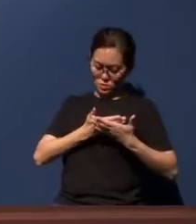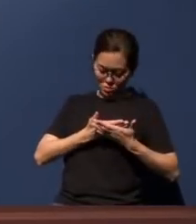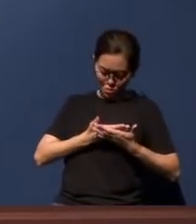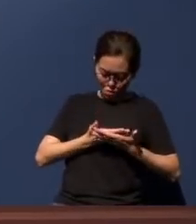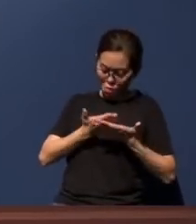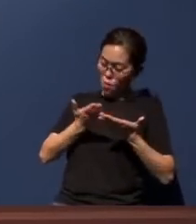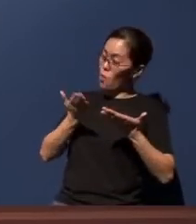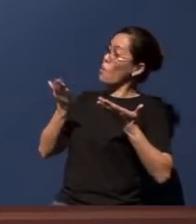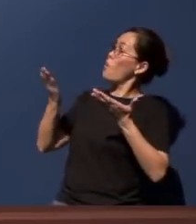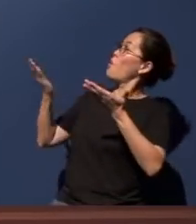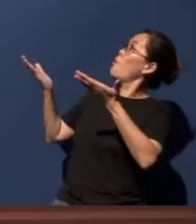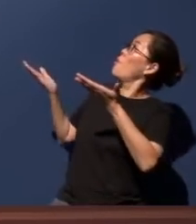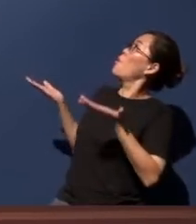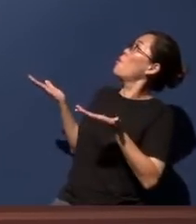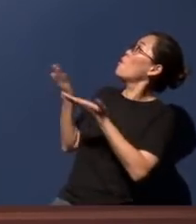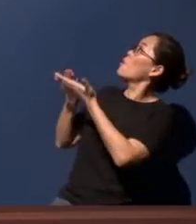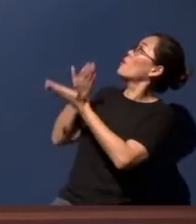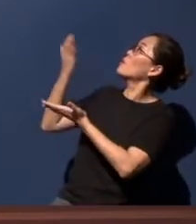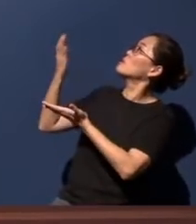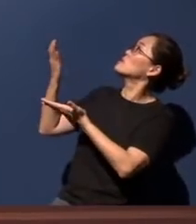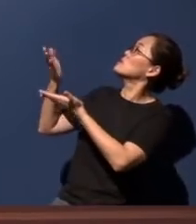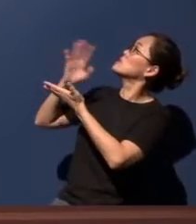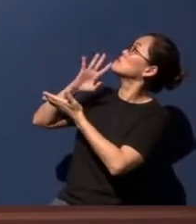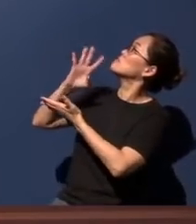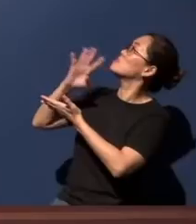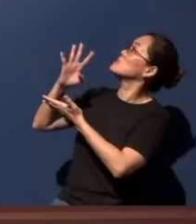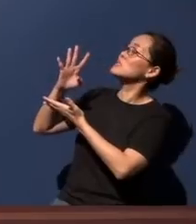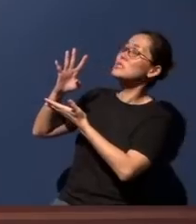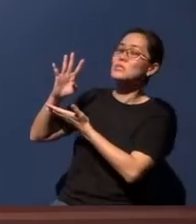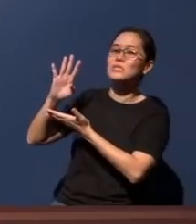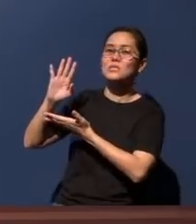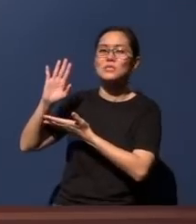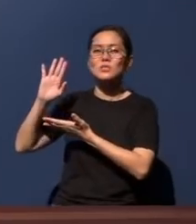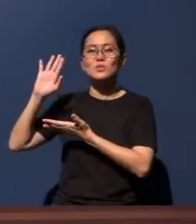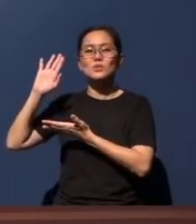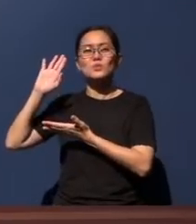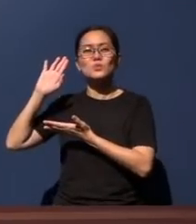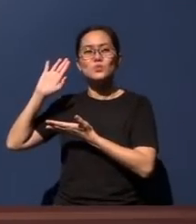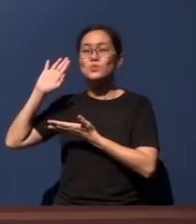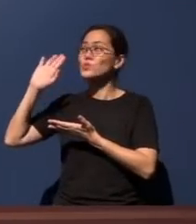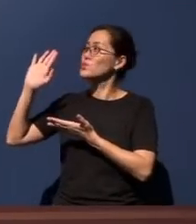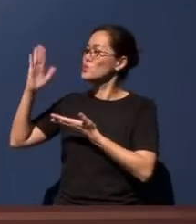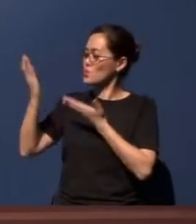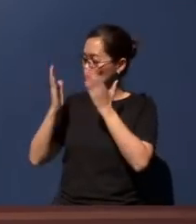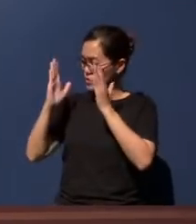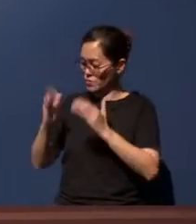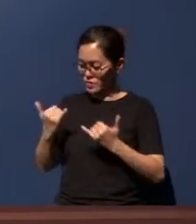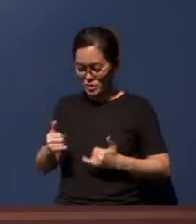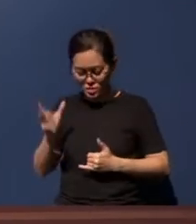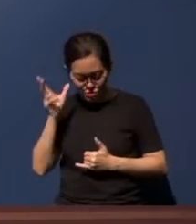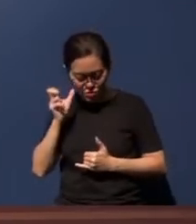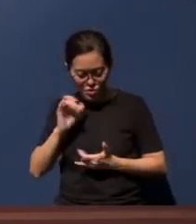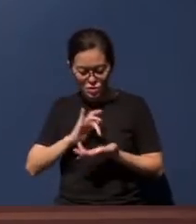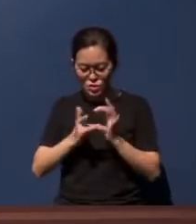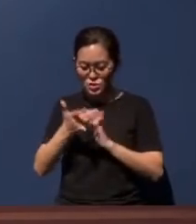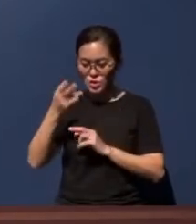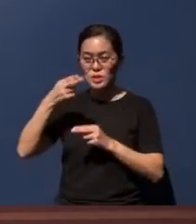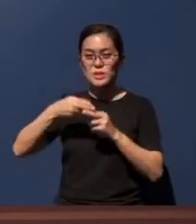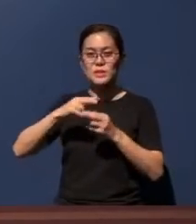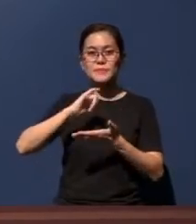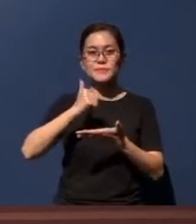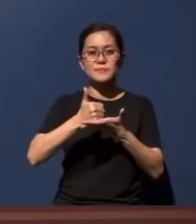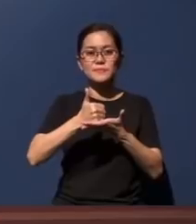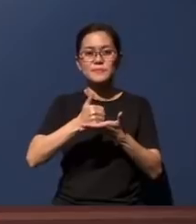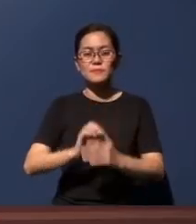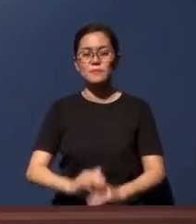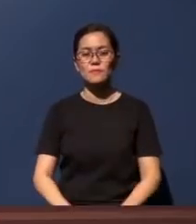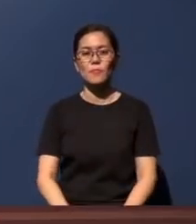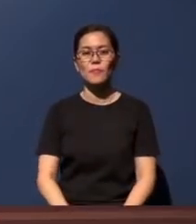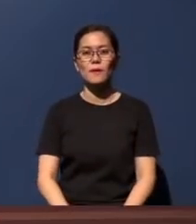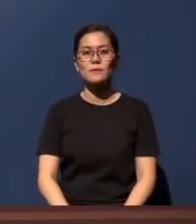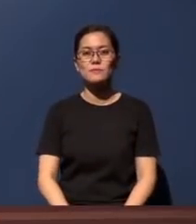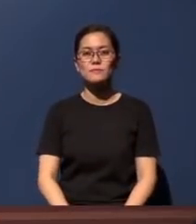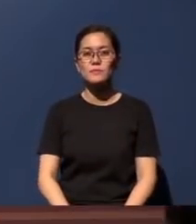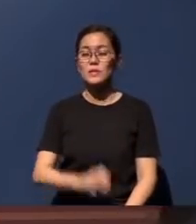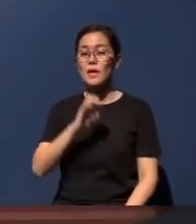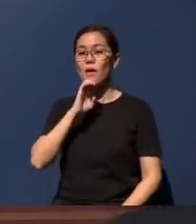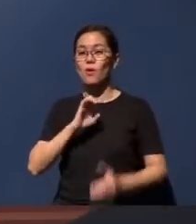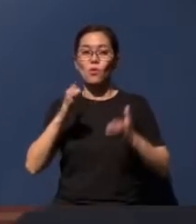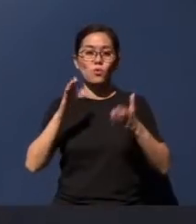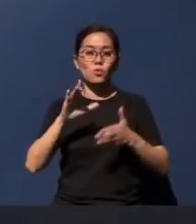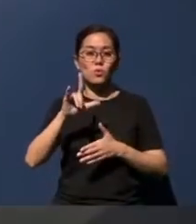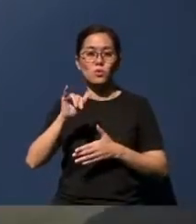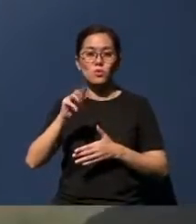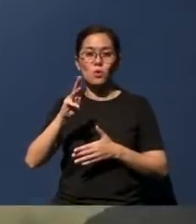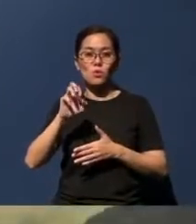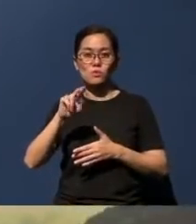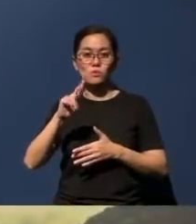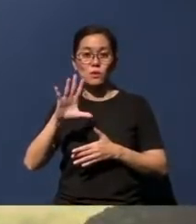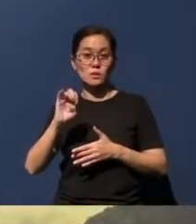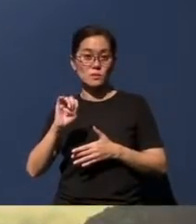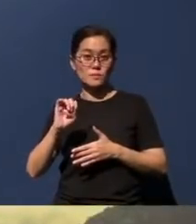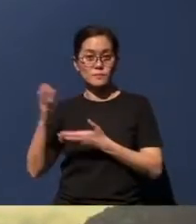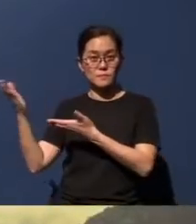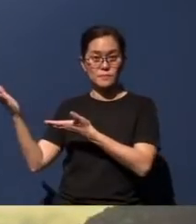We ask, God, You'll speak, for Your servant hears. In Jesus' name, amen. Elder Lawrence.